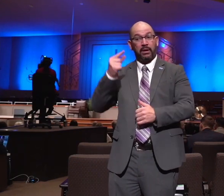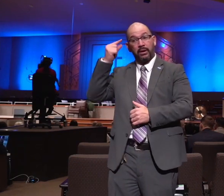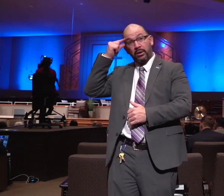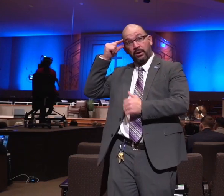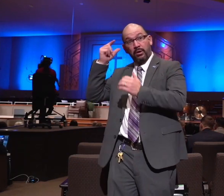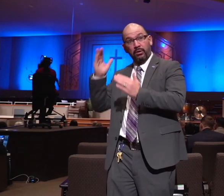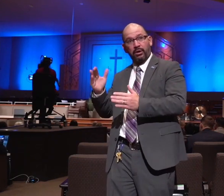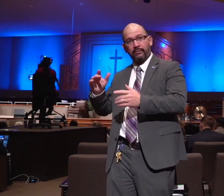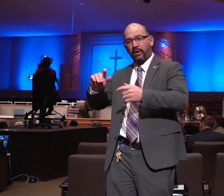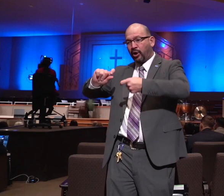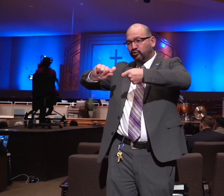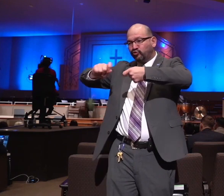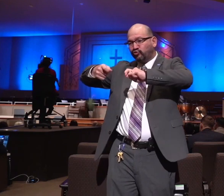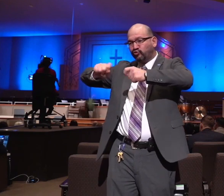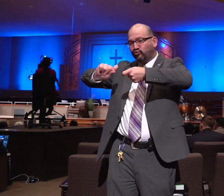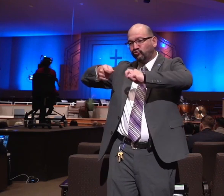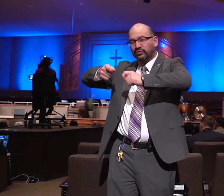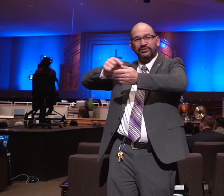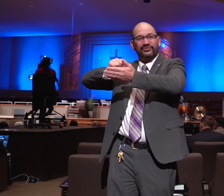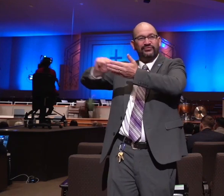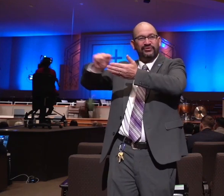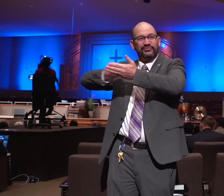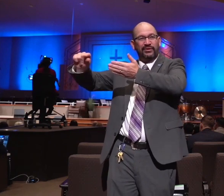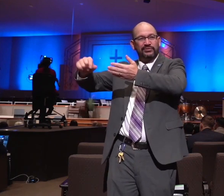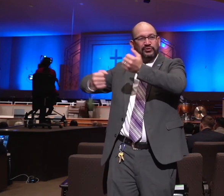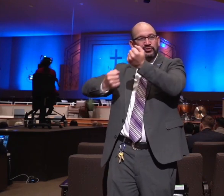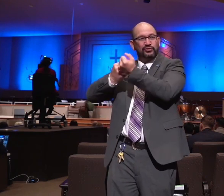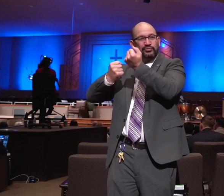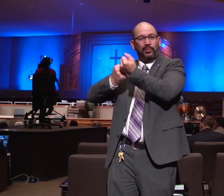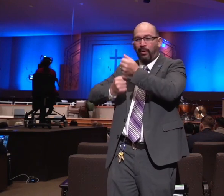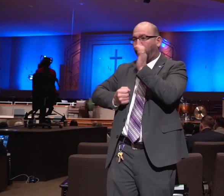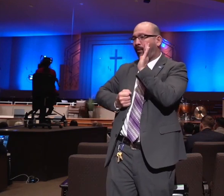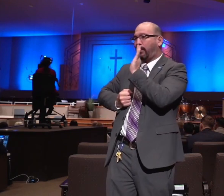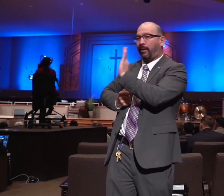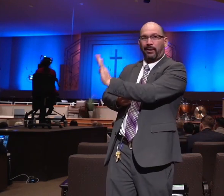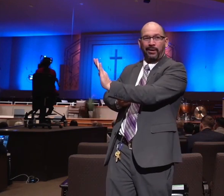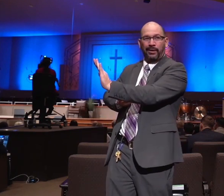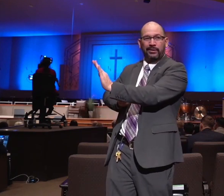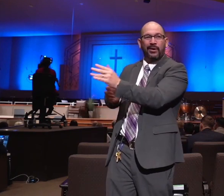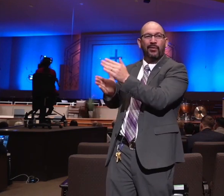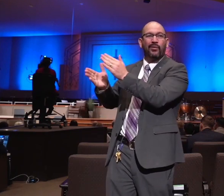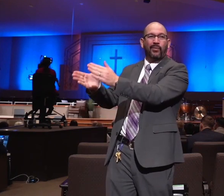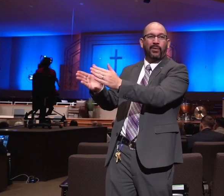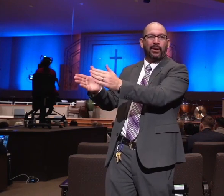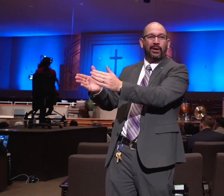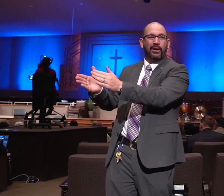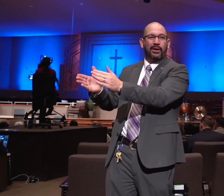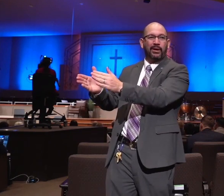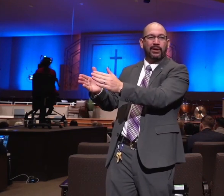twists Scripture to make it look like